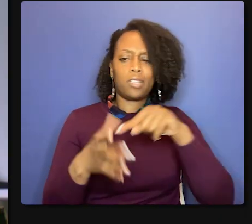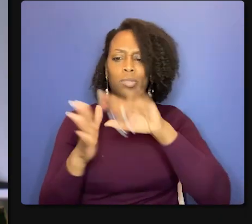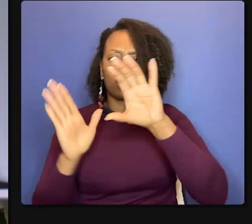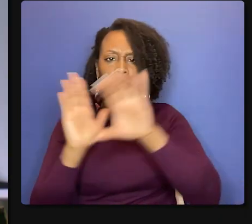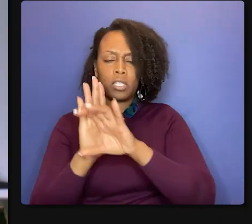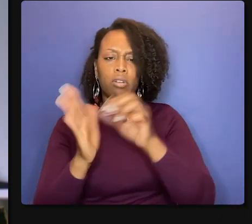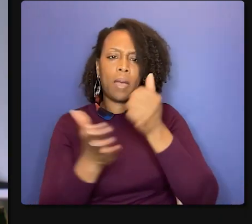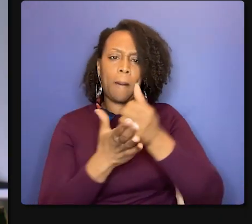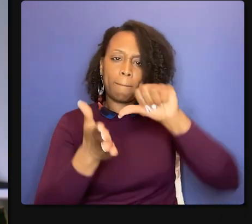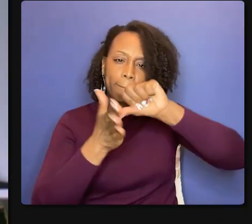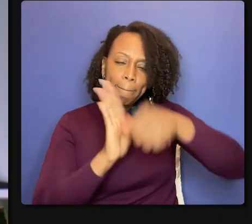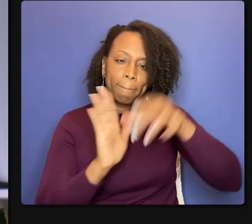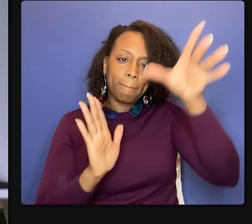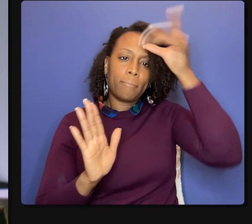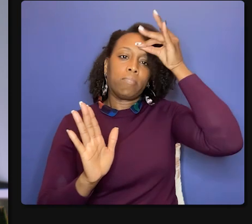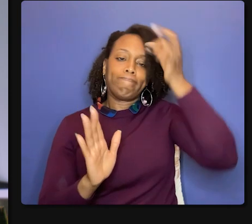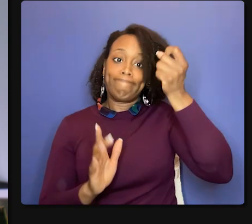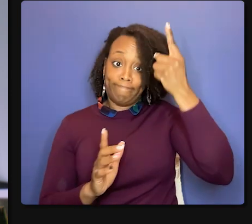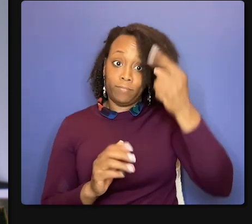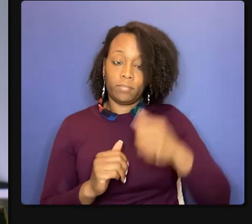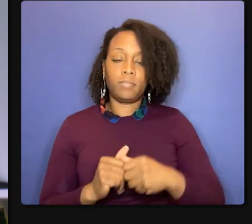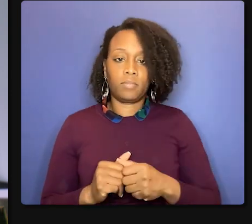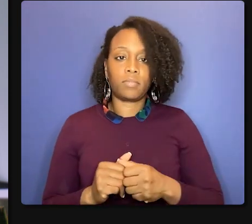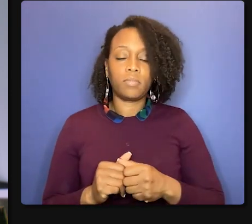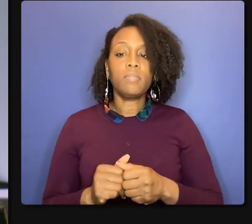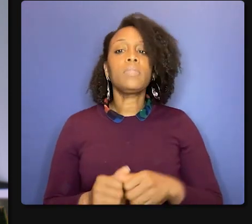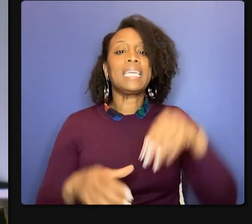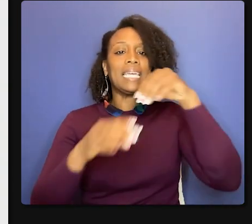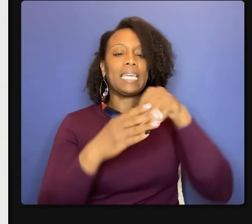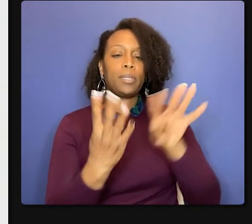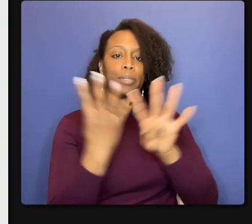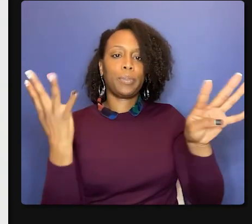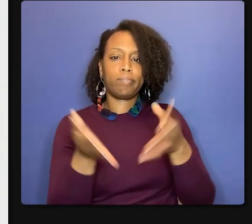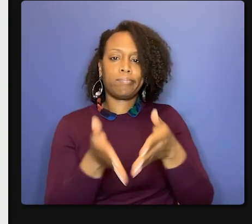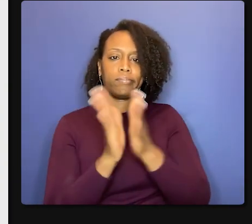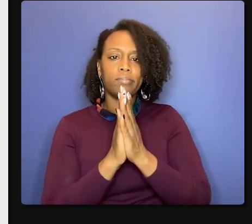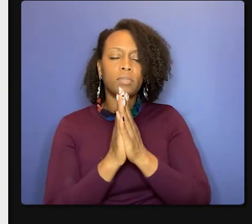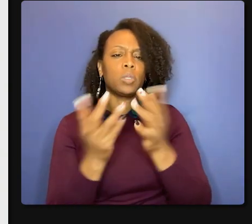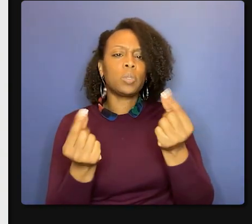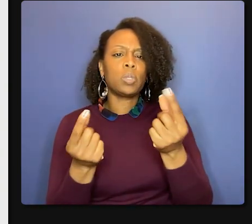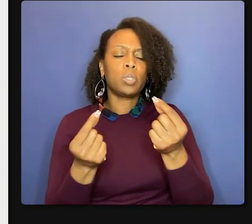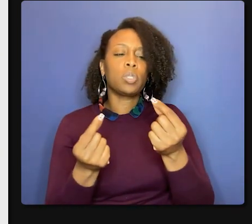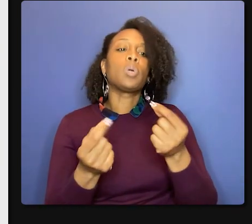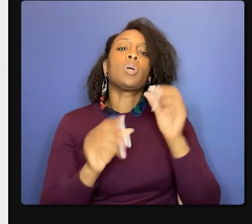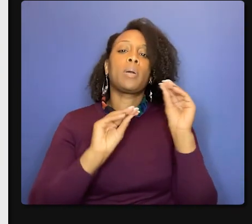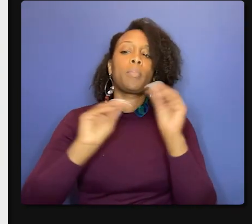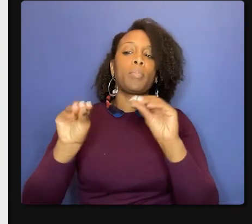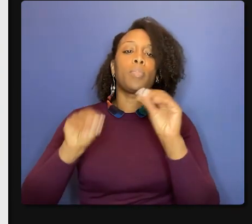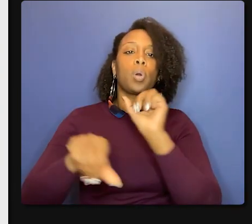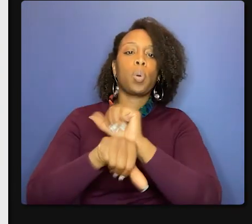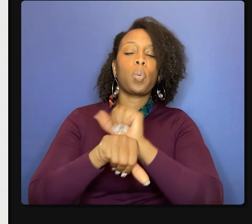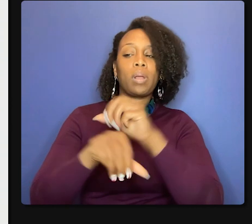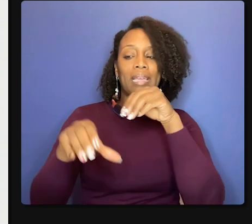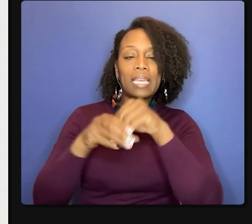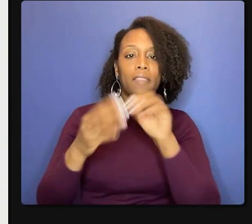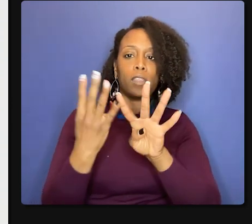to this diagram and help drive the concepts home here. [Cooper] So in queue request, well, that's used to put work